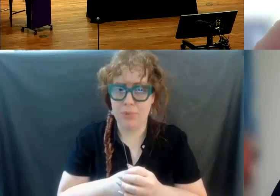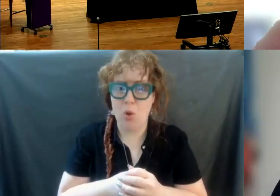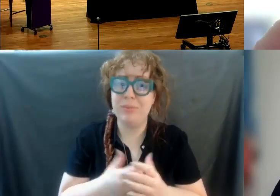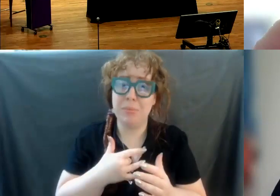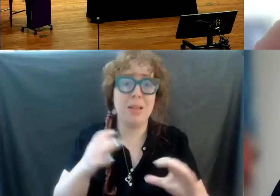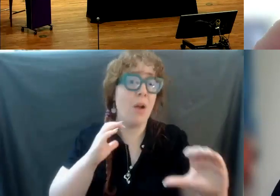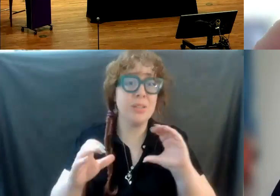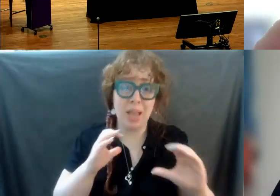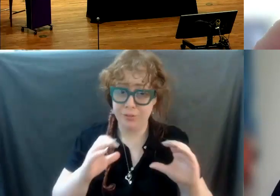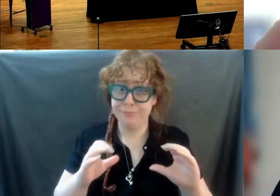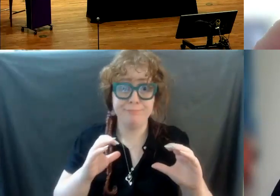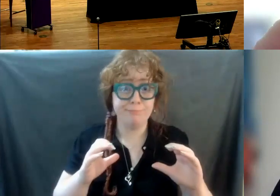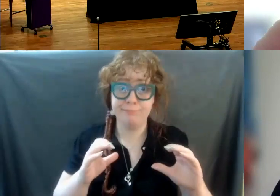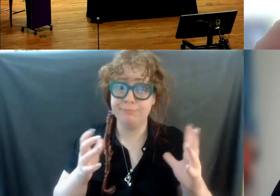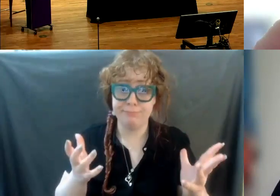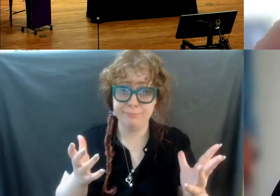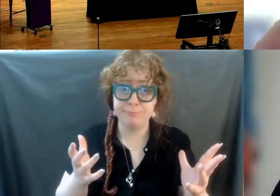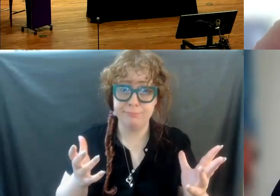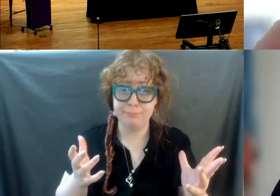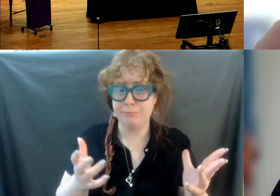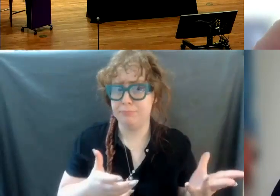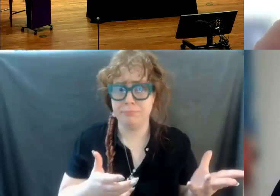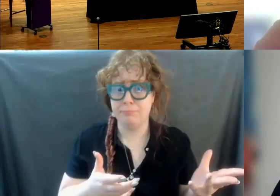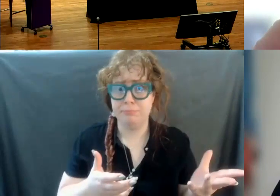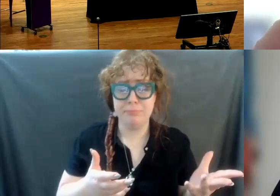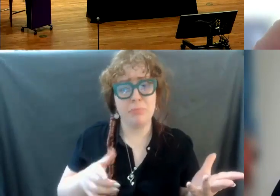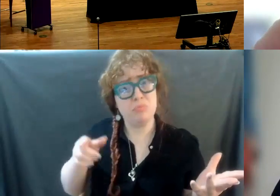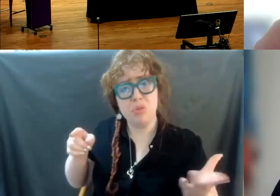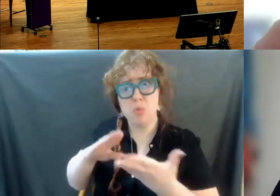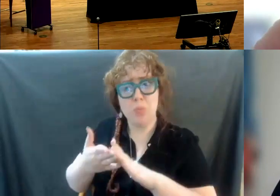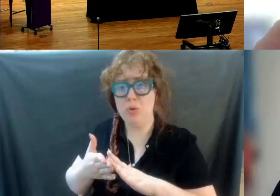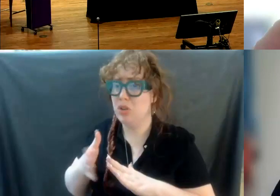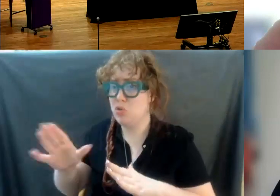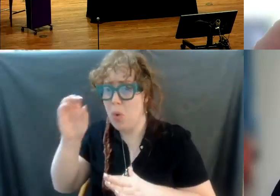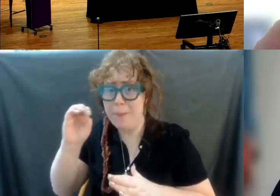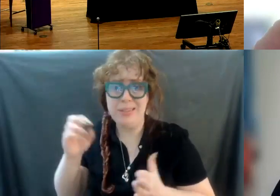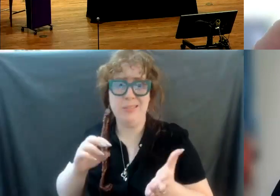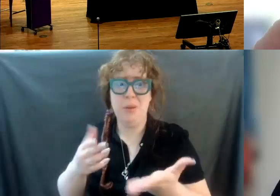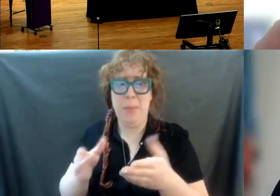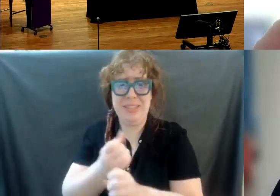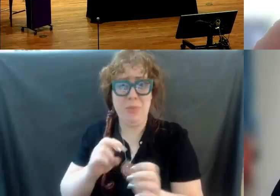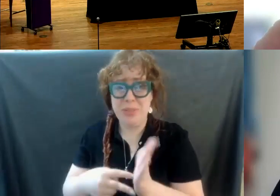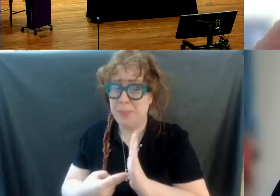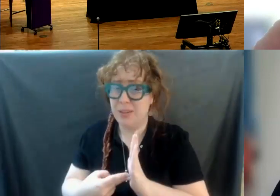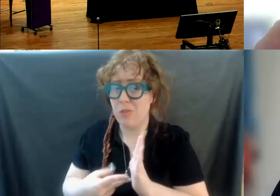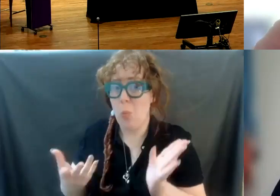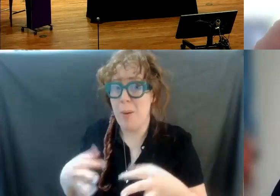and how our communities see public safety, what are their concerns. You know, what are their needs is definitely going to be a community